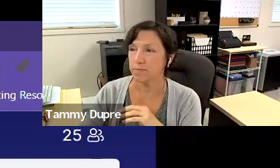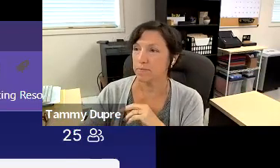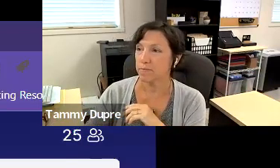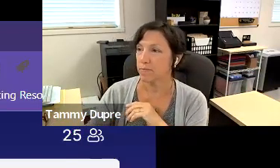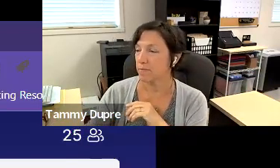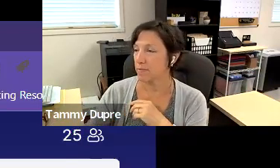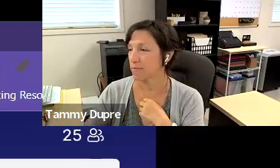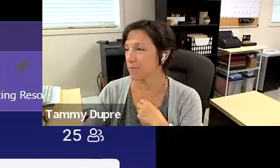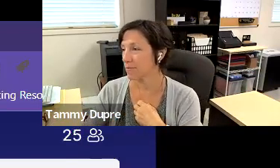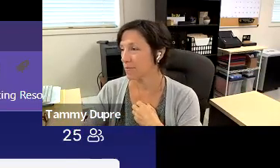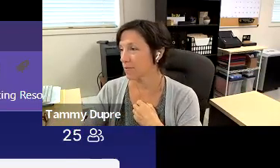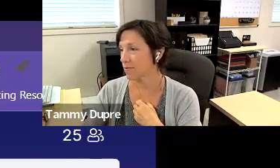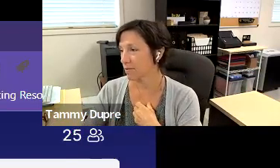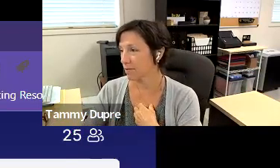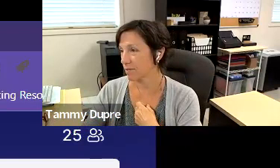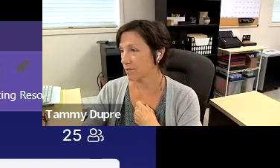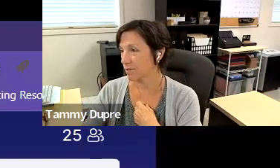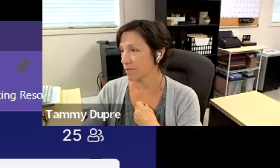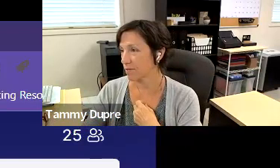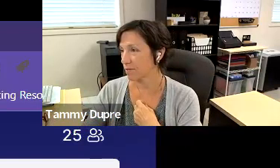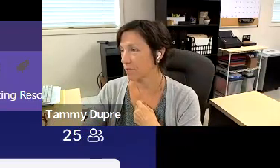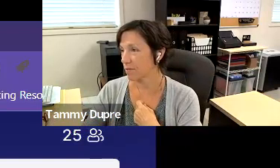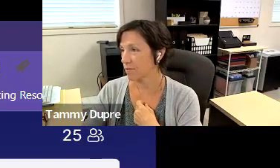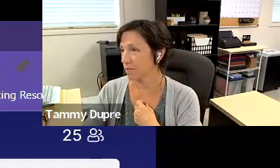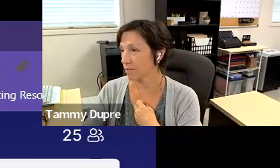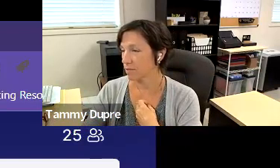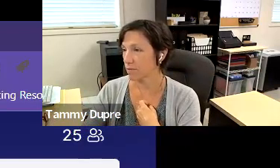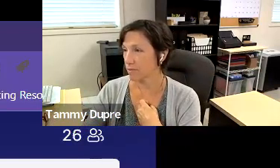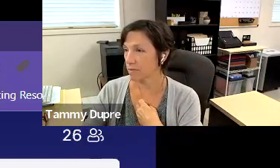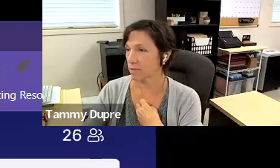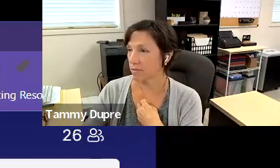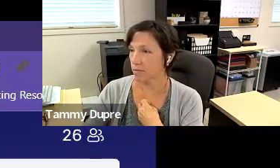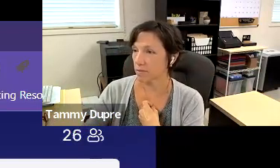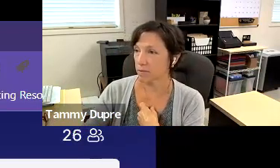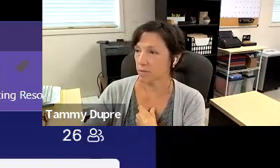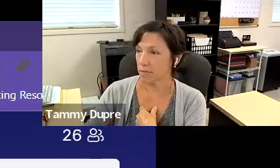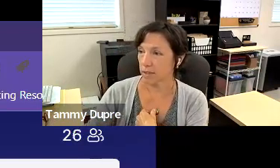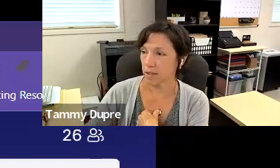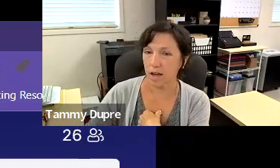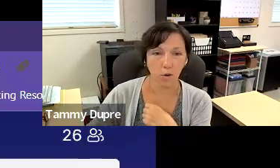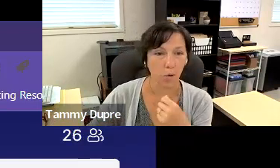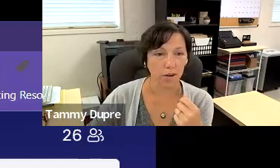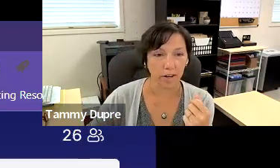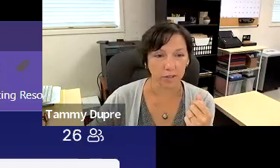Awesome.